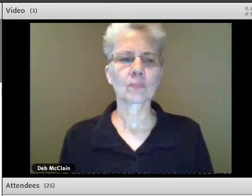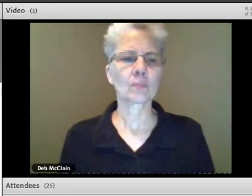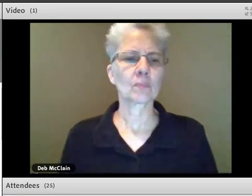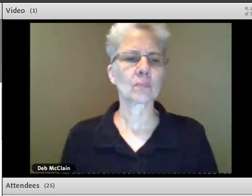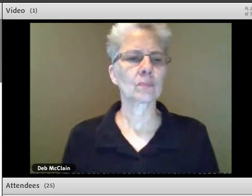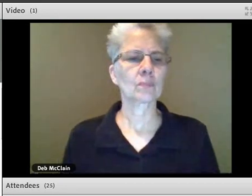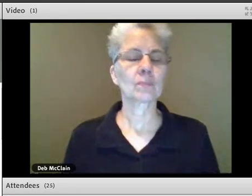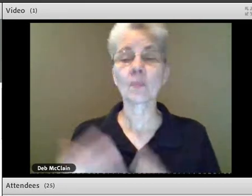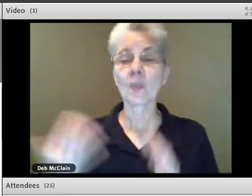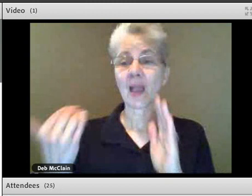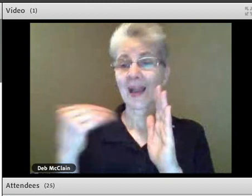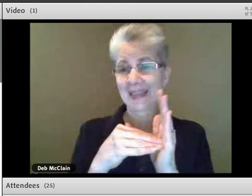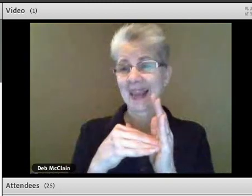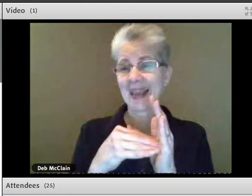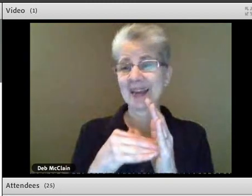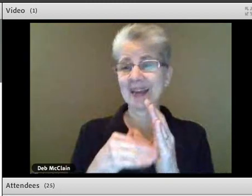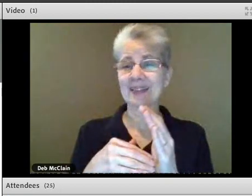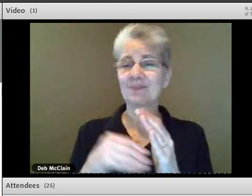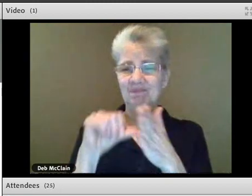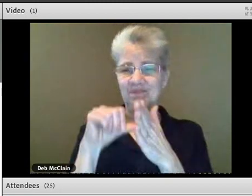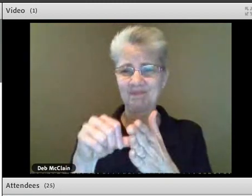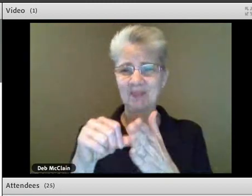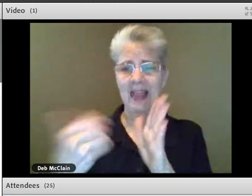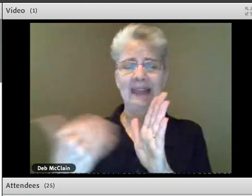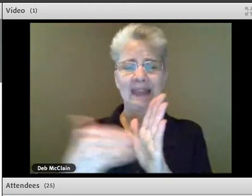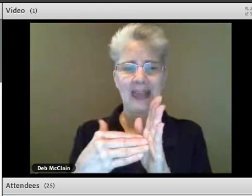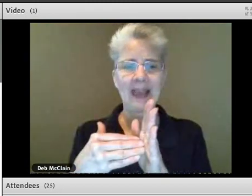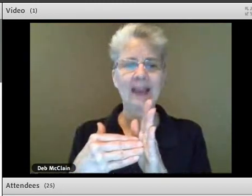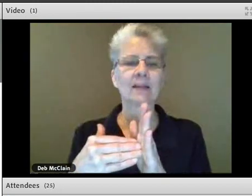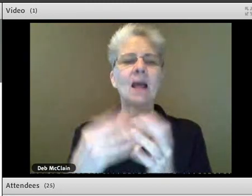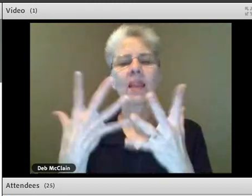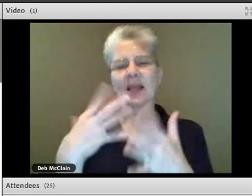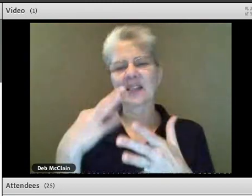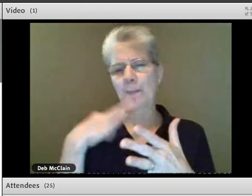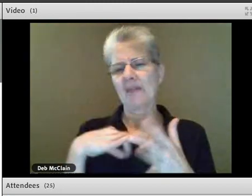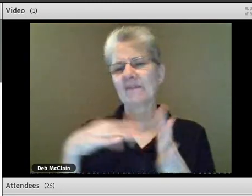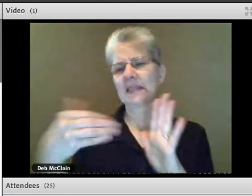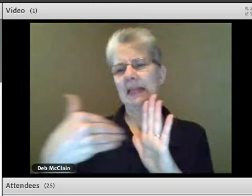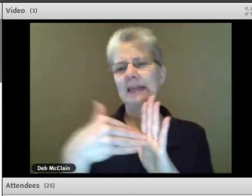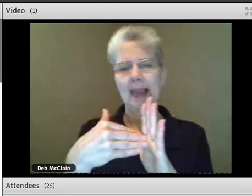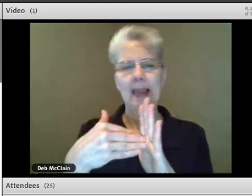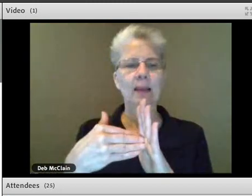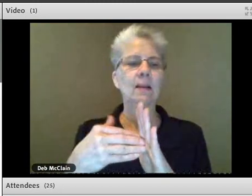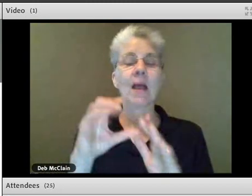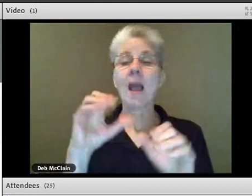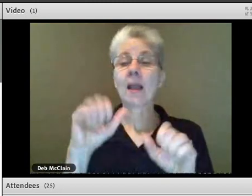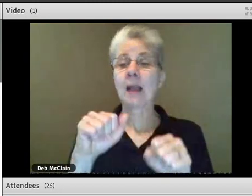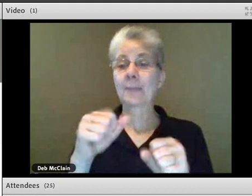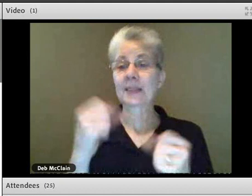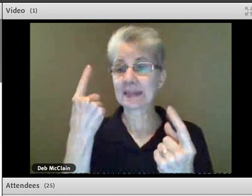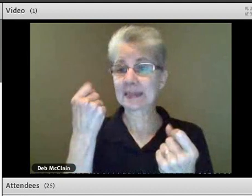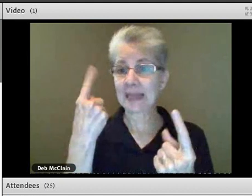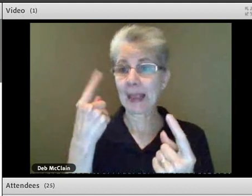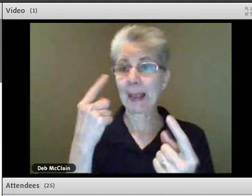Again, kind of to reiterate some of the other points, lots of benefits. You can do your competency management, making sure that people have the core skills